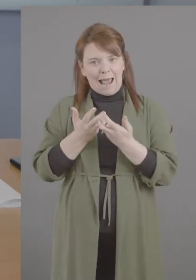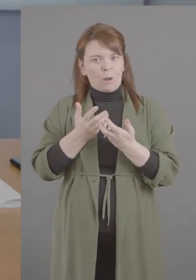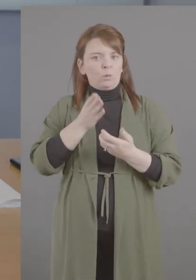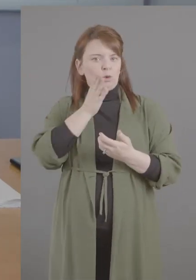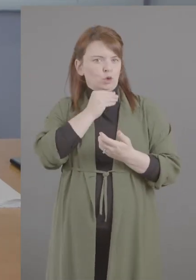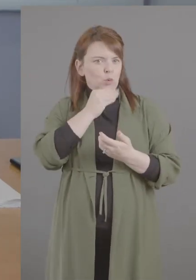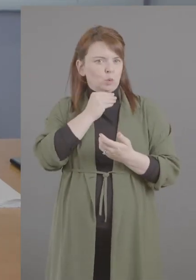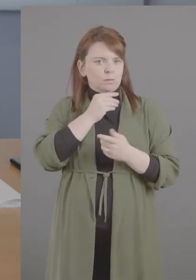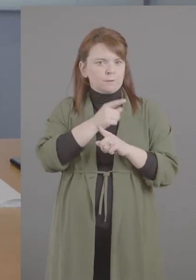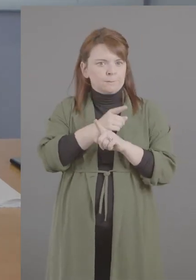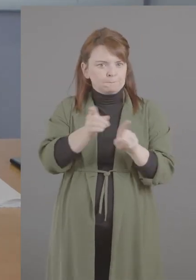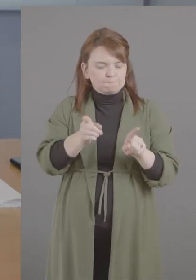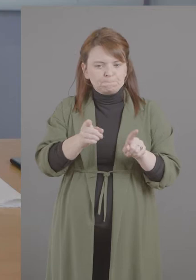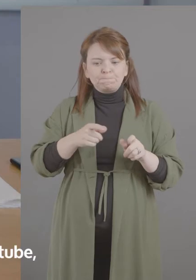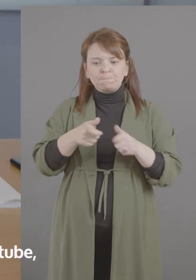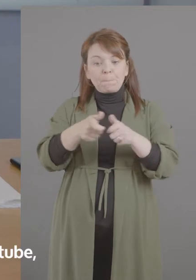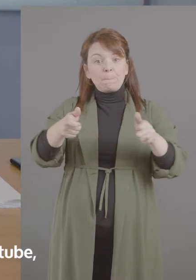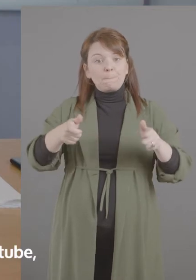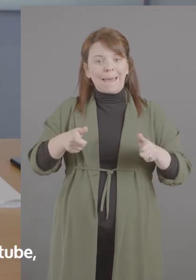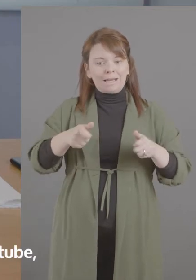open the packaging, and lay out all items in front of you.